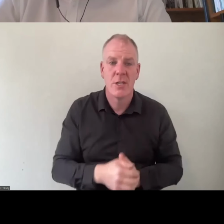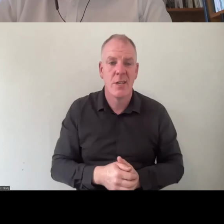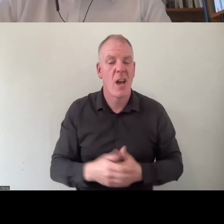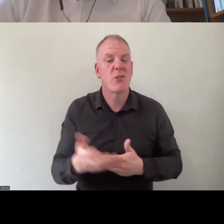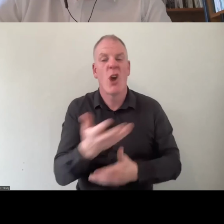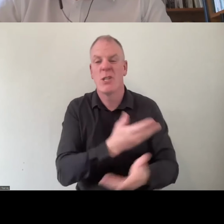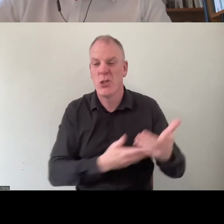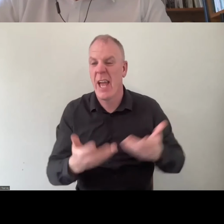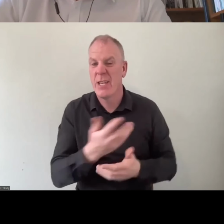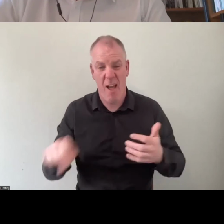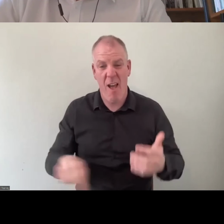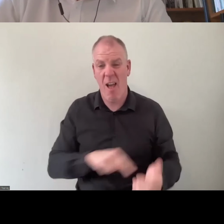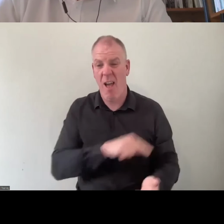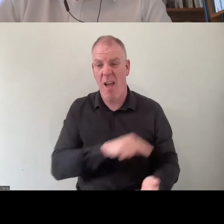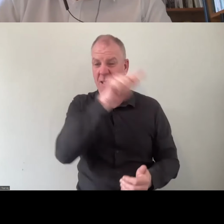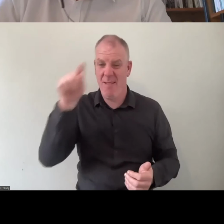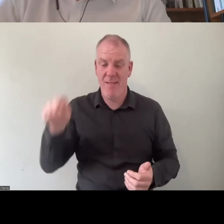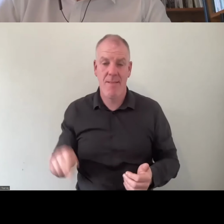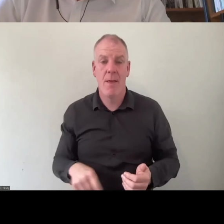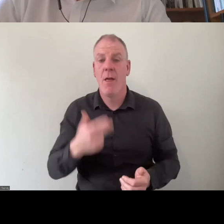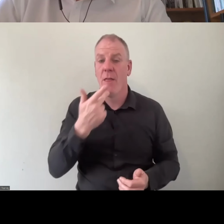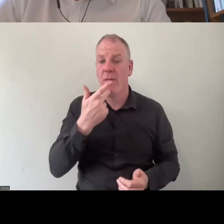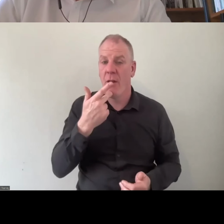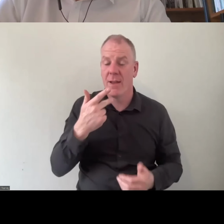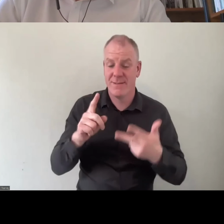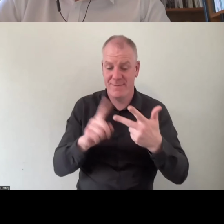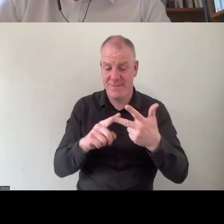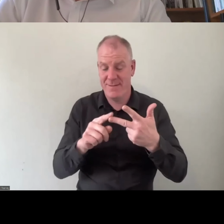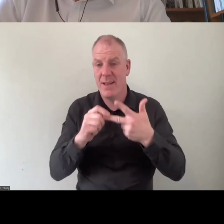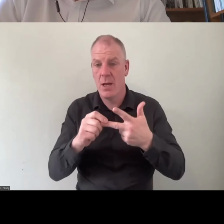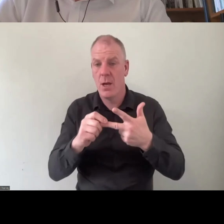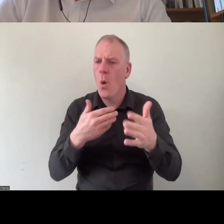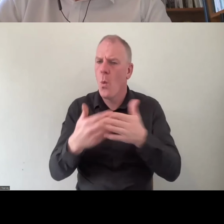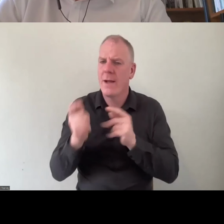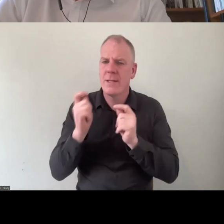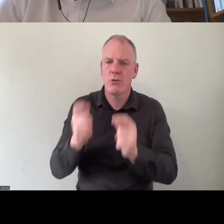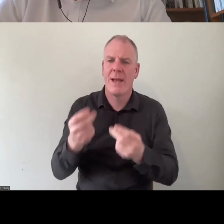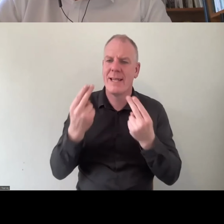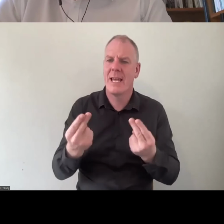So, number three is to identify what the training needs are for your organisation